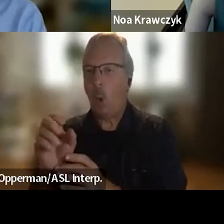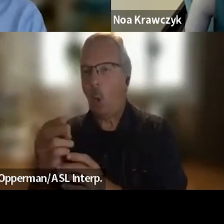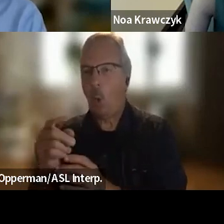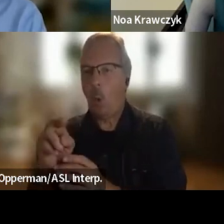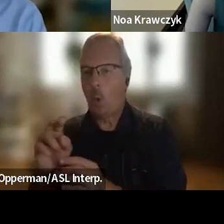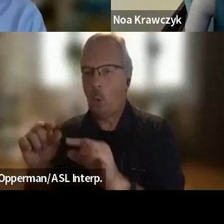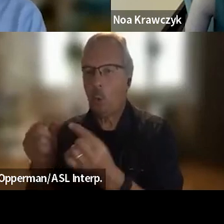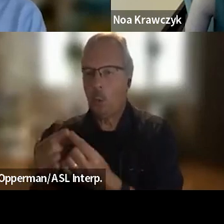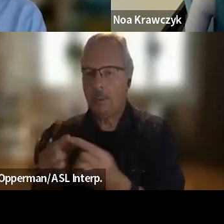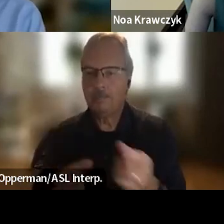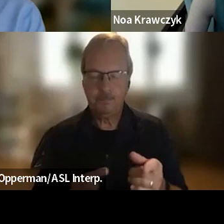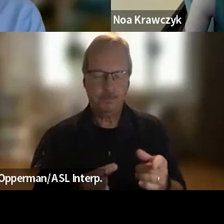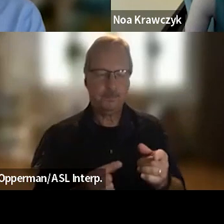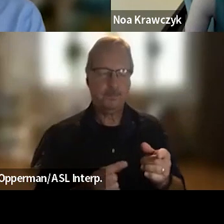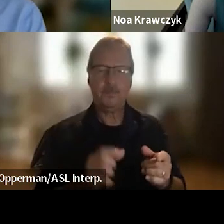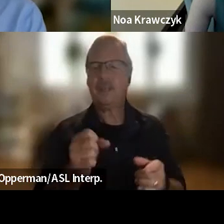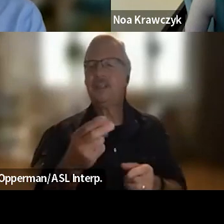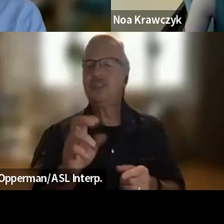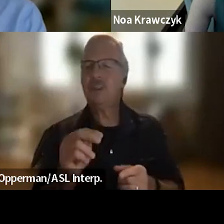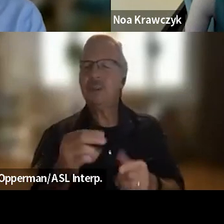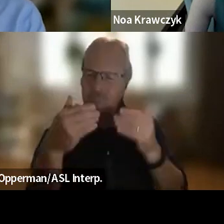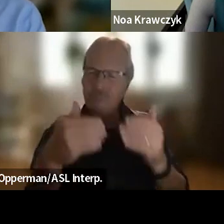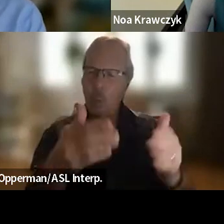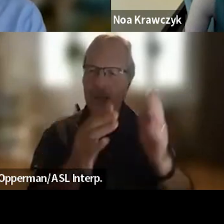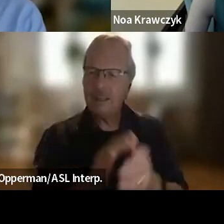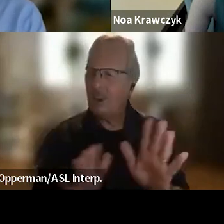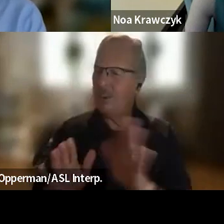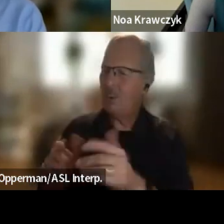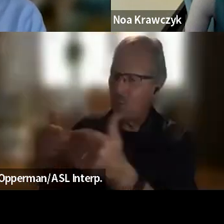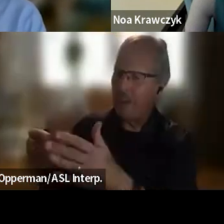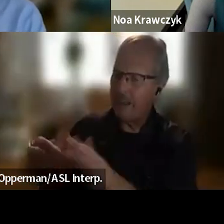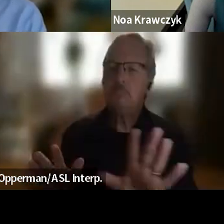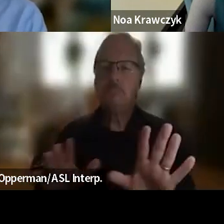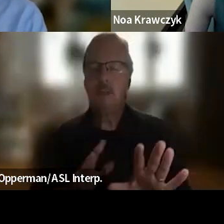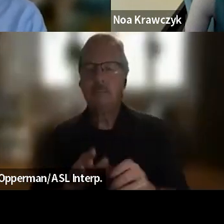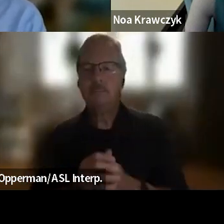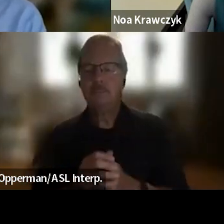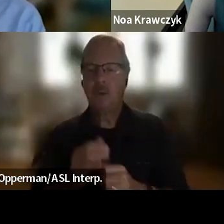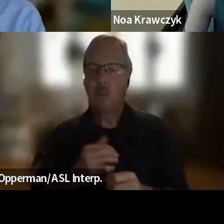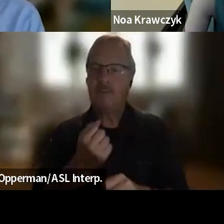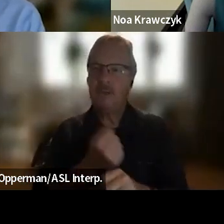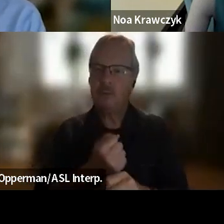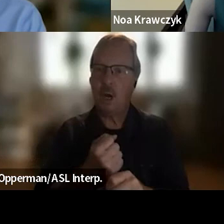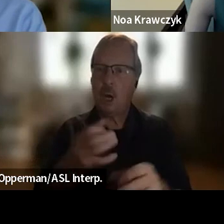Well, let me start. Sharon, go ahead. Oh, no, go ahead. We have a drug court or now called recovery court